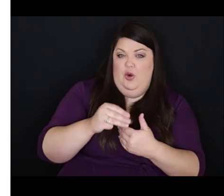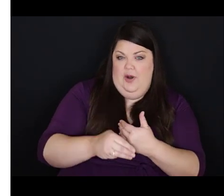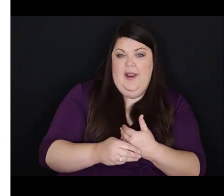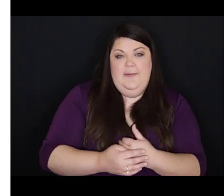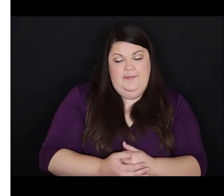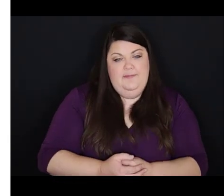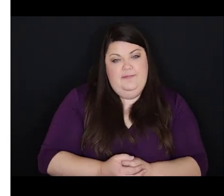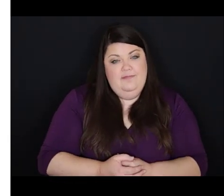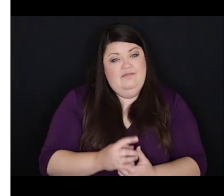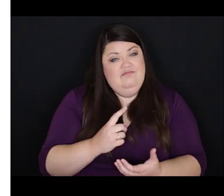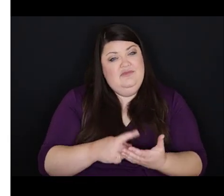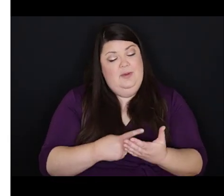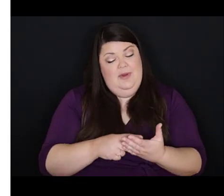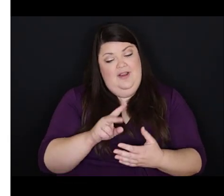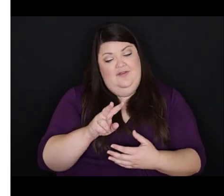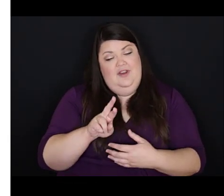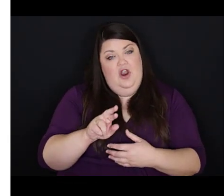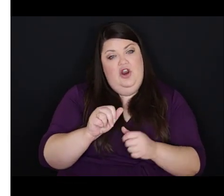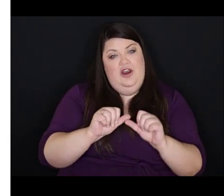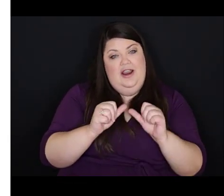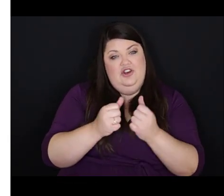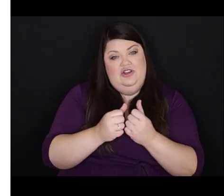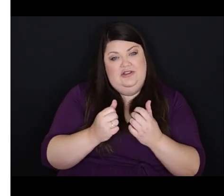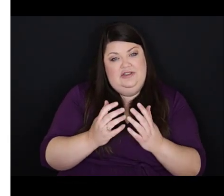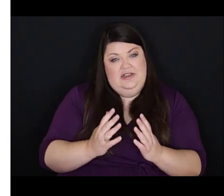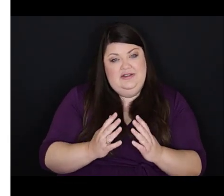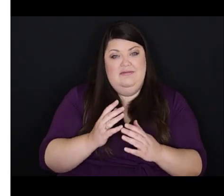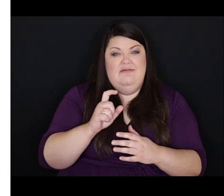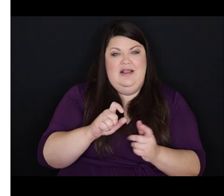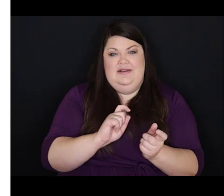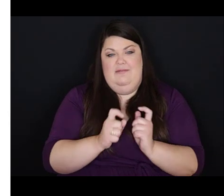Sometimes VR agencies must amend, or otherwise update